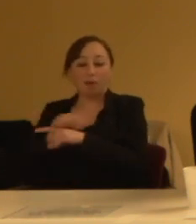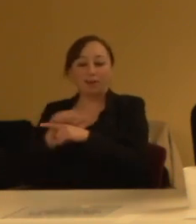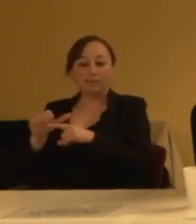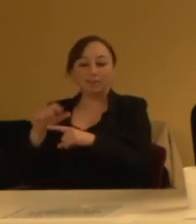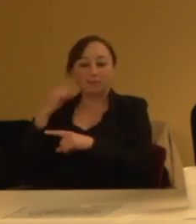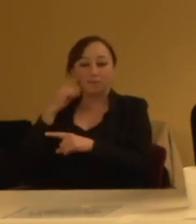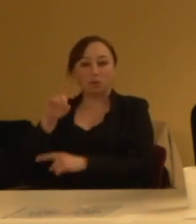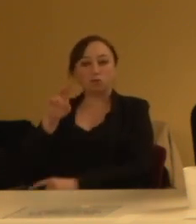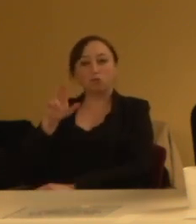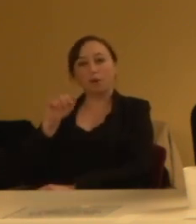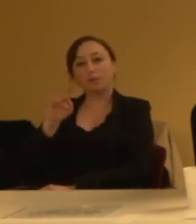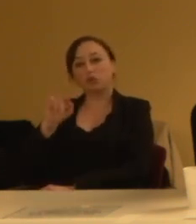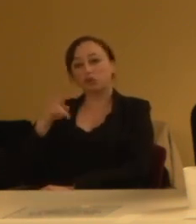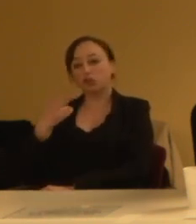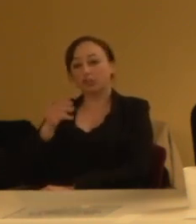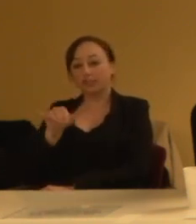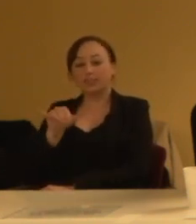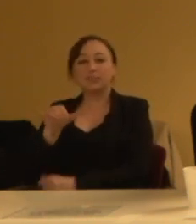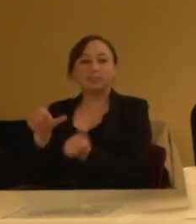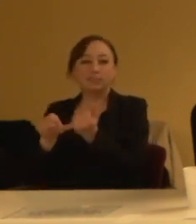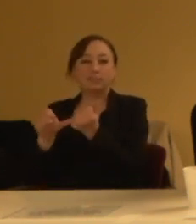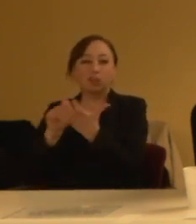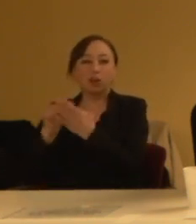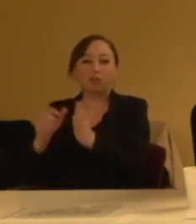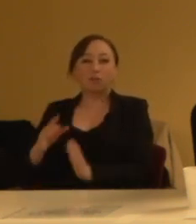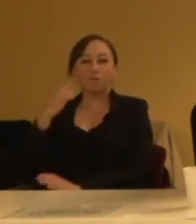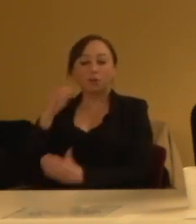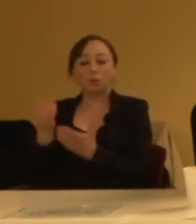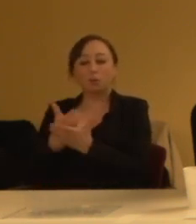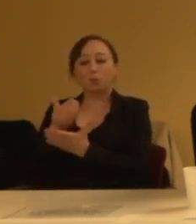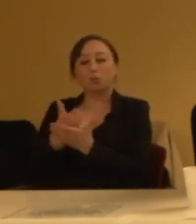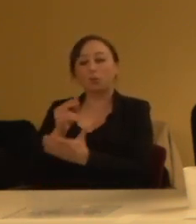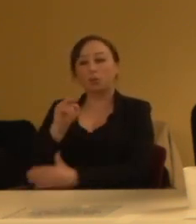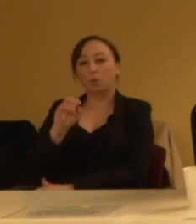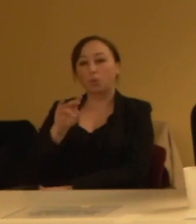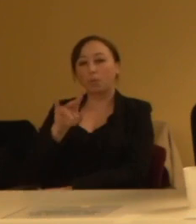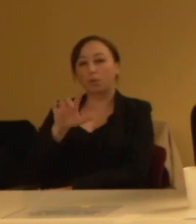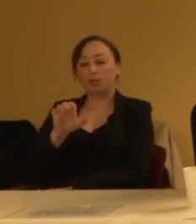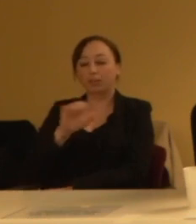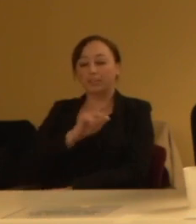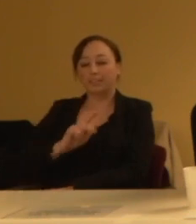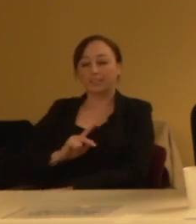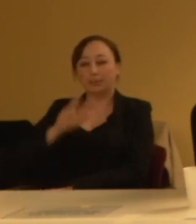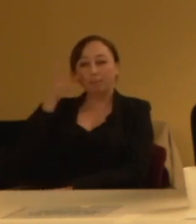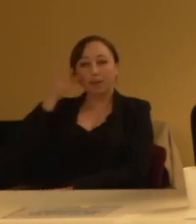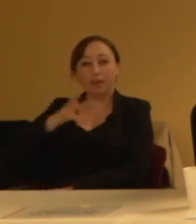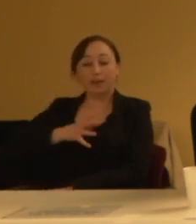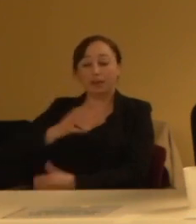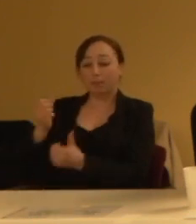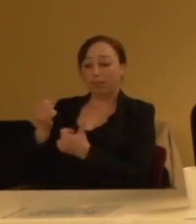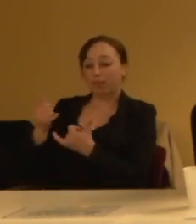Dramaturgy, co-author on a New Noble Kingsman, the Play On Project, and Making New Plays Out of Old in